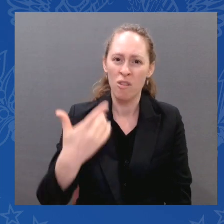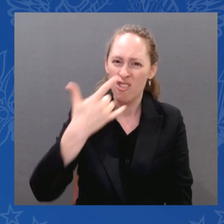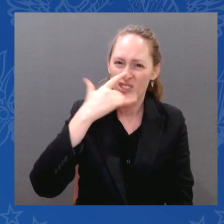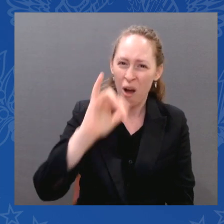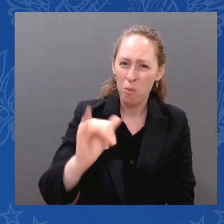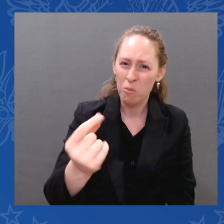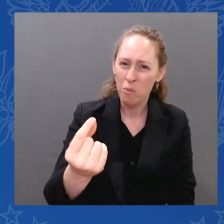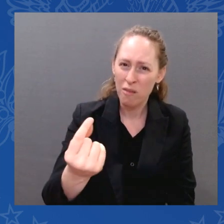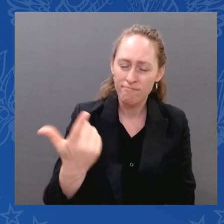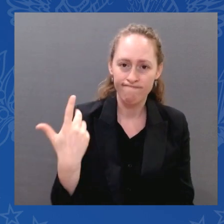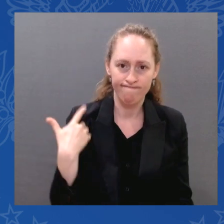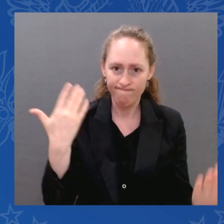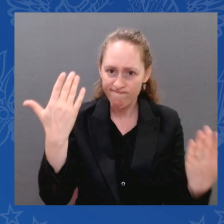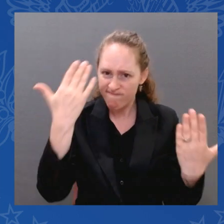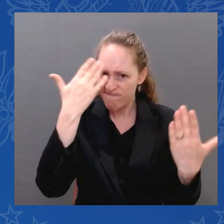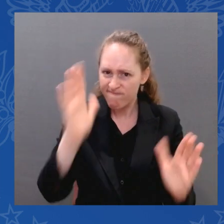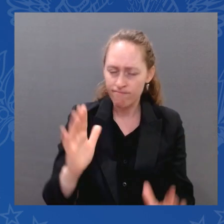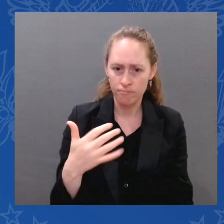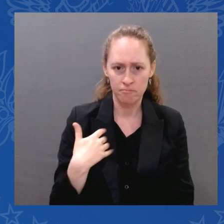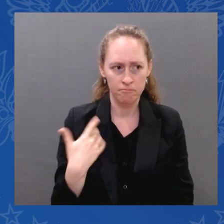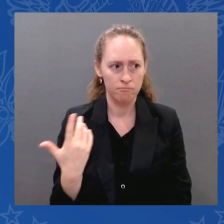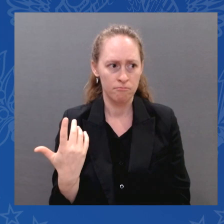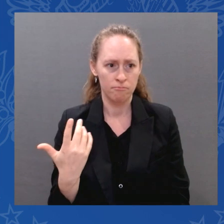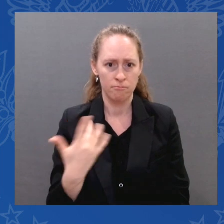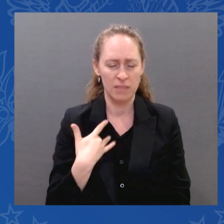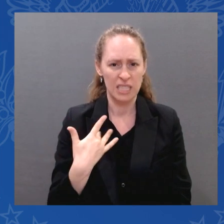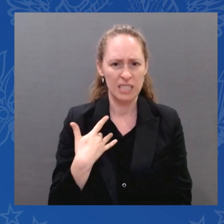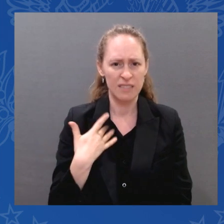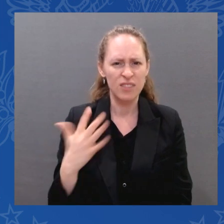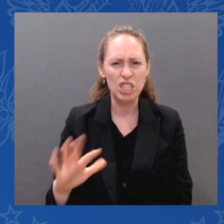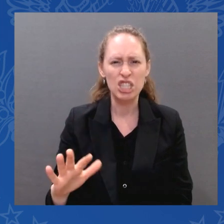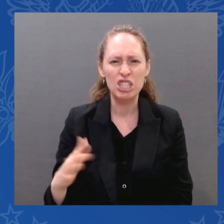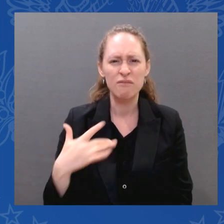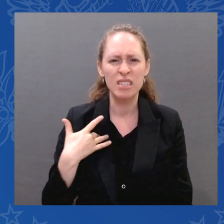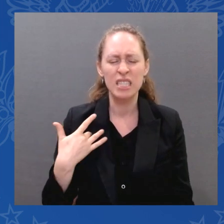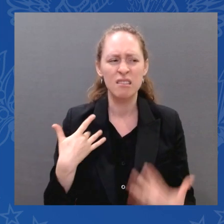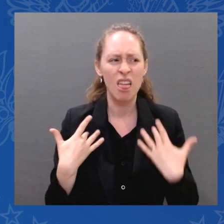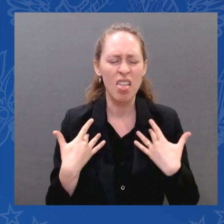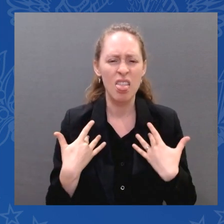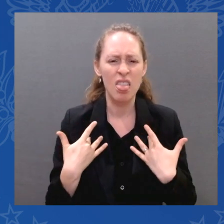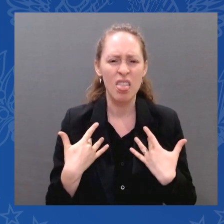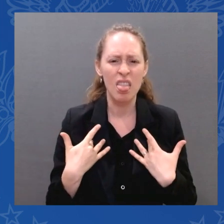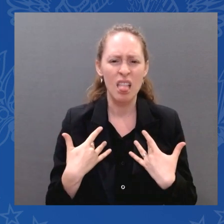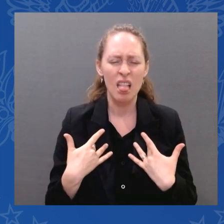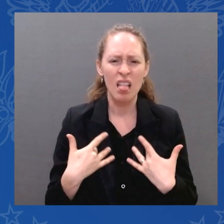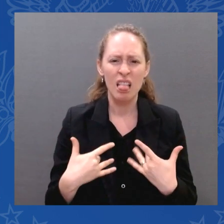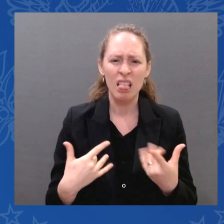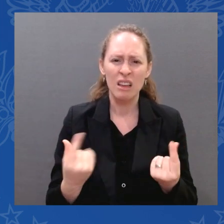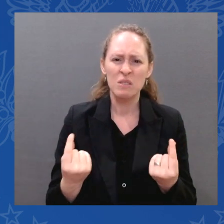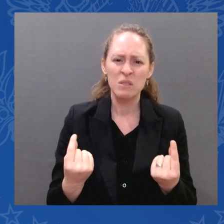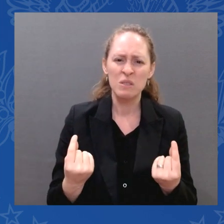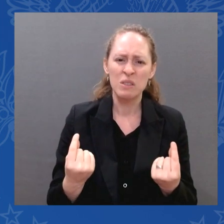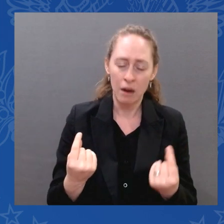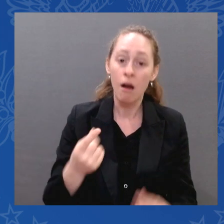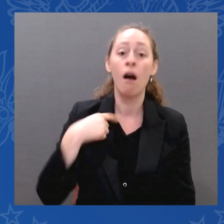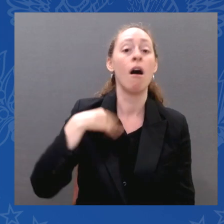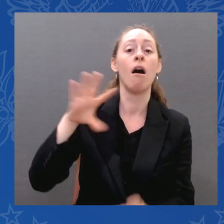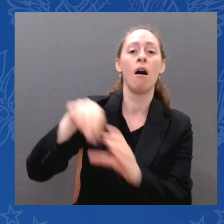WW p help jumpstart my recovery by inviting me to participate in Soldier Ride, Chicago, 2005.